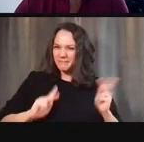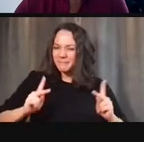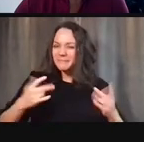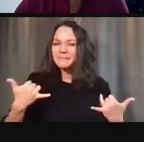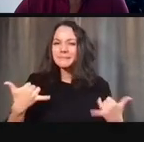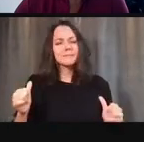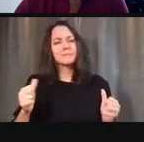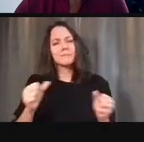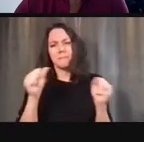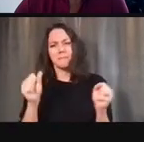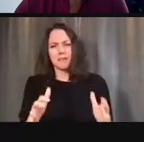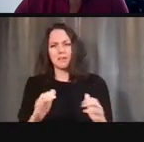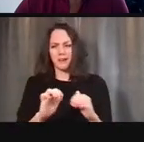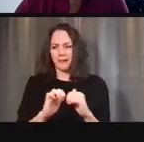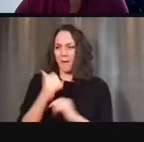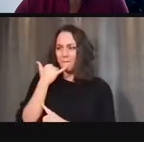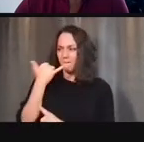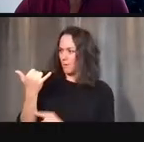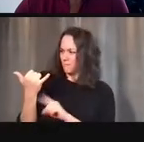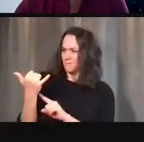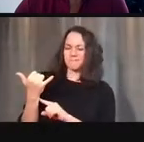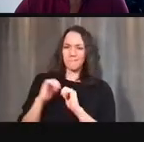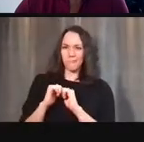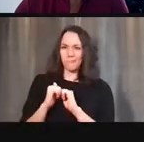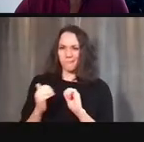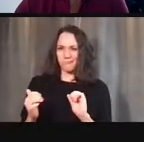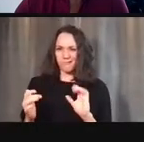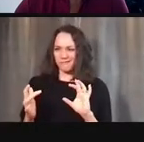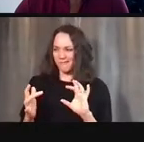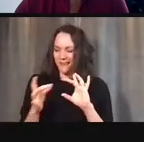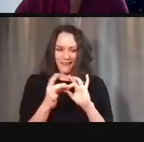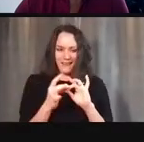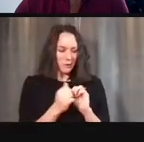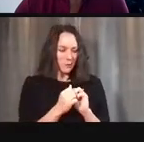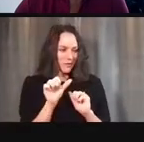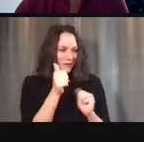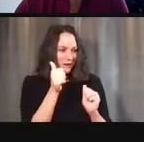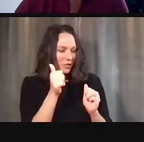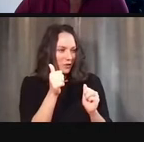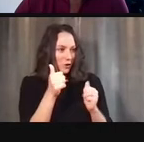a phone call works and how you can connect with another human being with it.